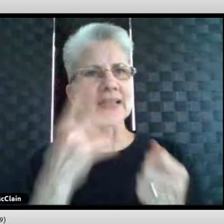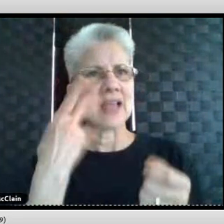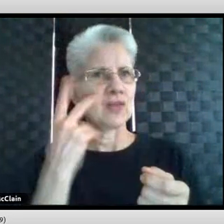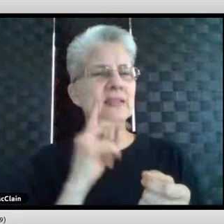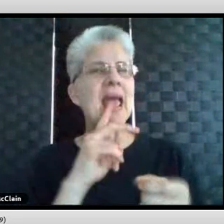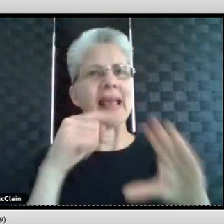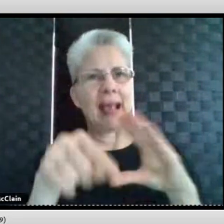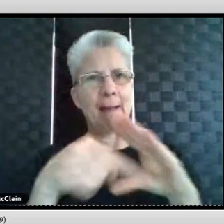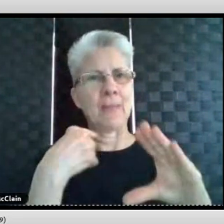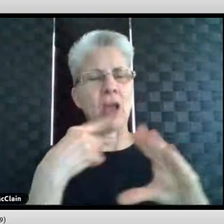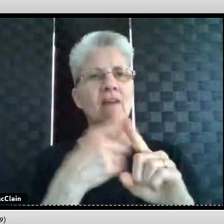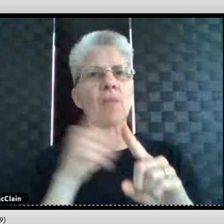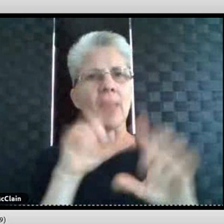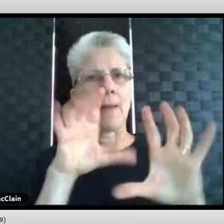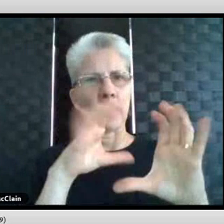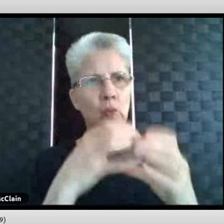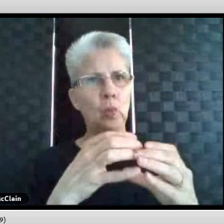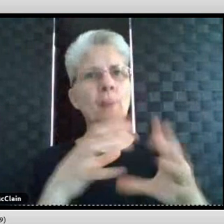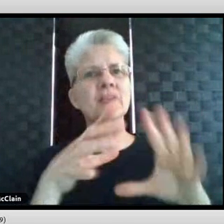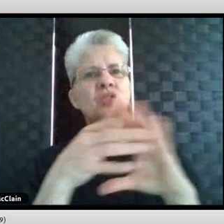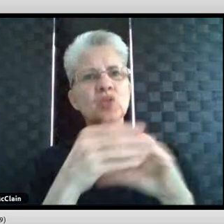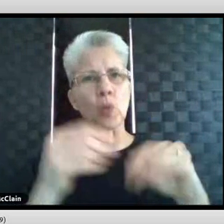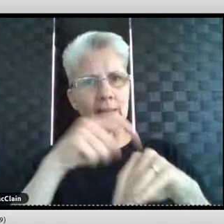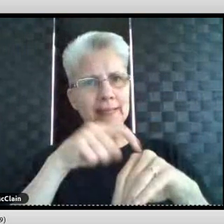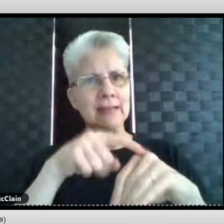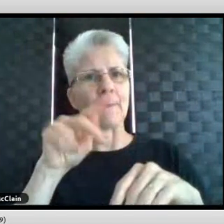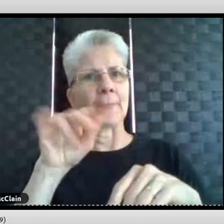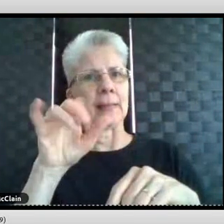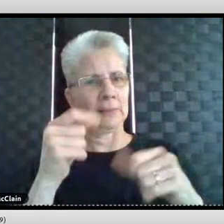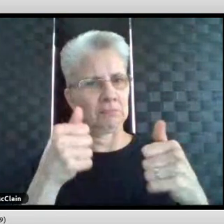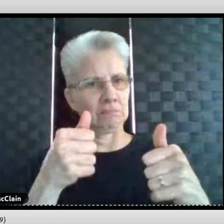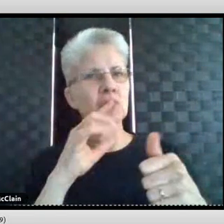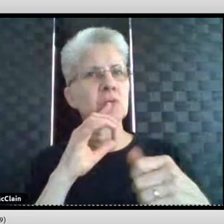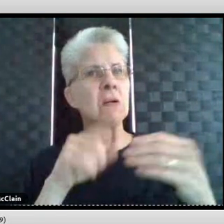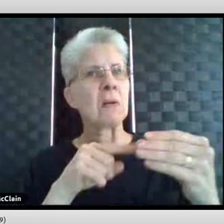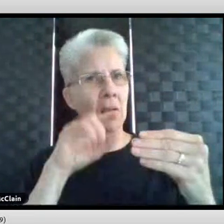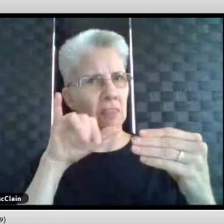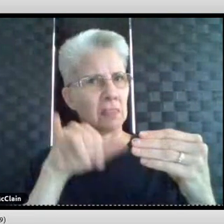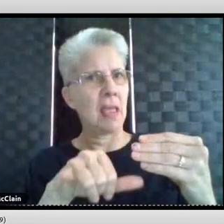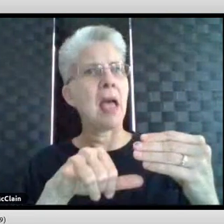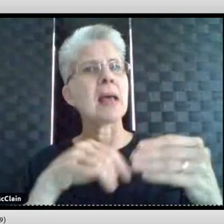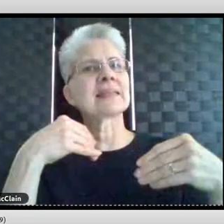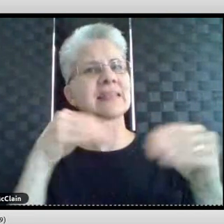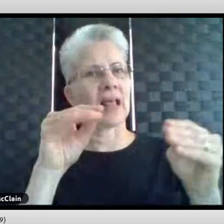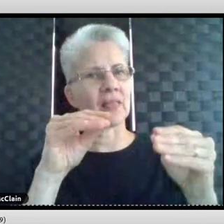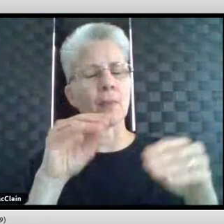I got from one of the library groups I subscribe to, and they were talking about -- They were selling them, of course,